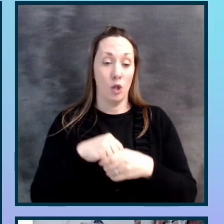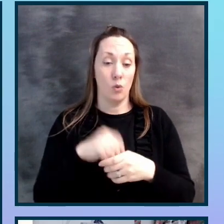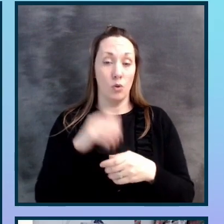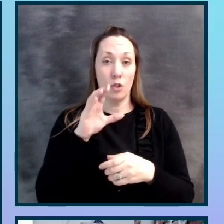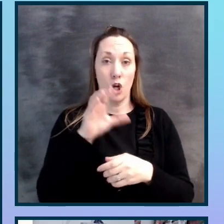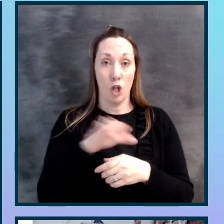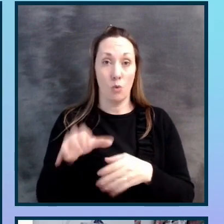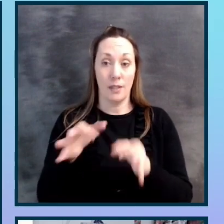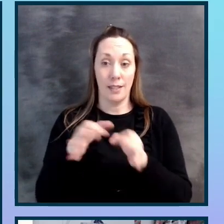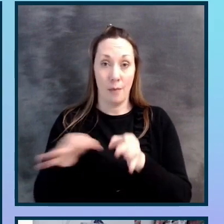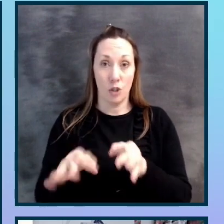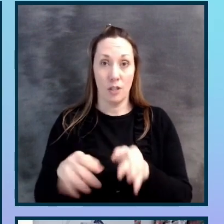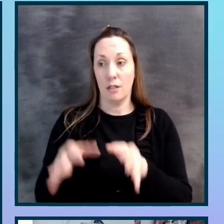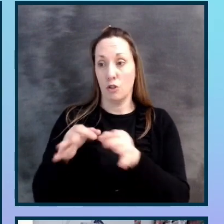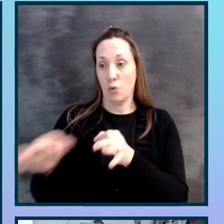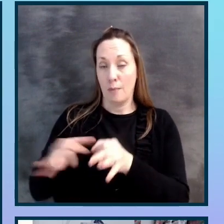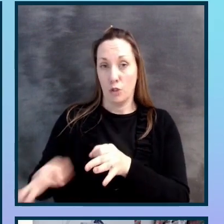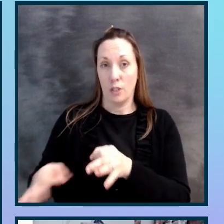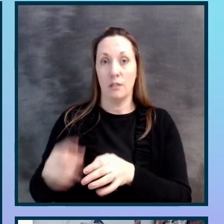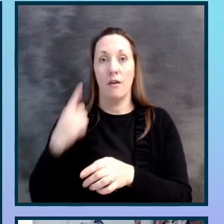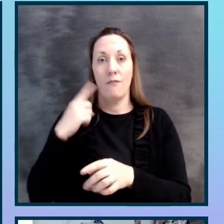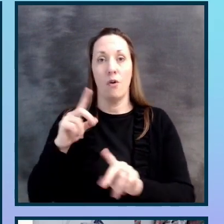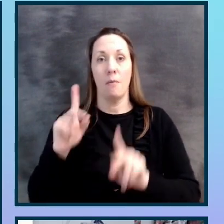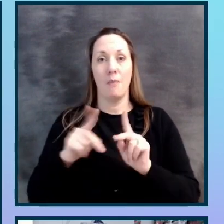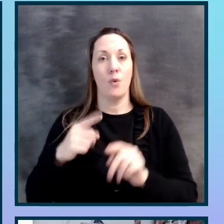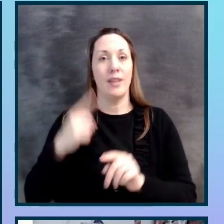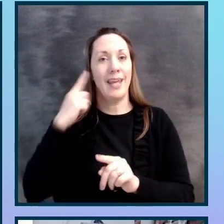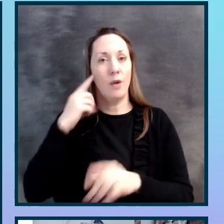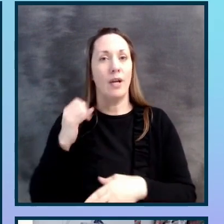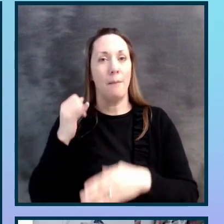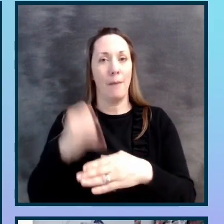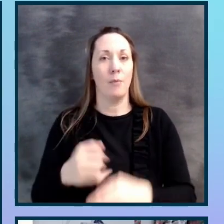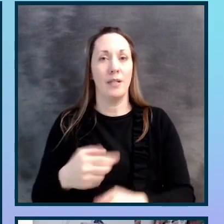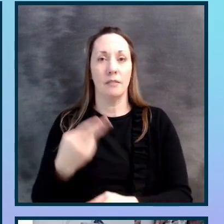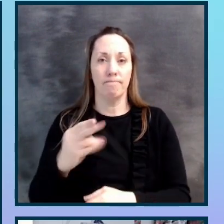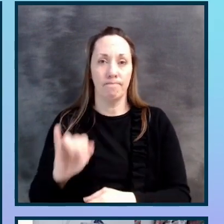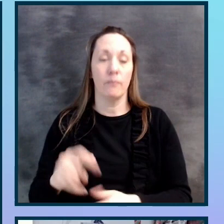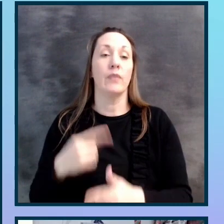for individuals with hearing impairments. We have also been working to follow proper guidelines